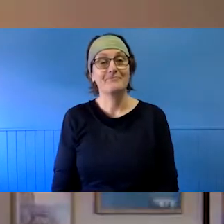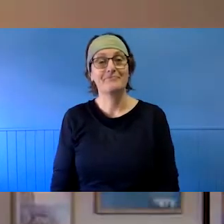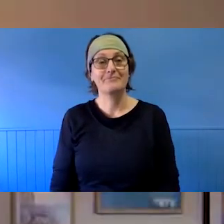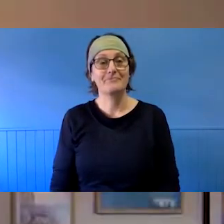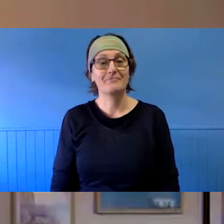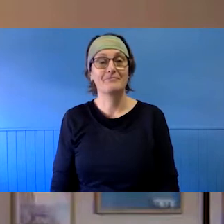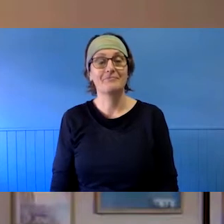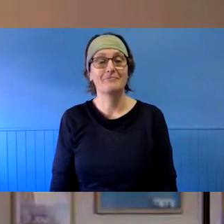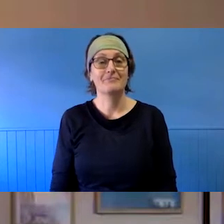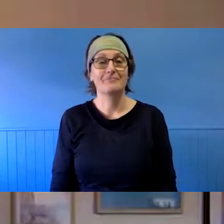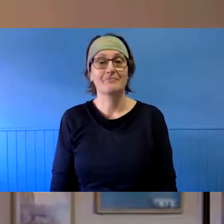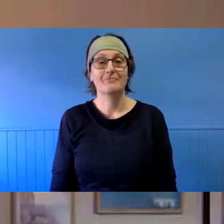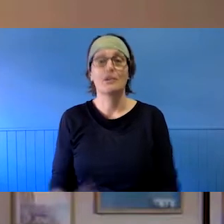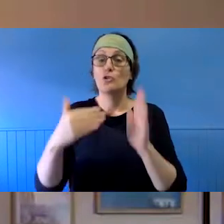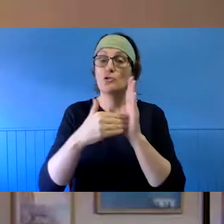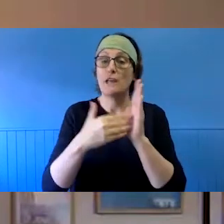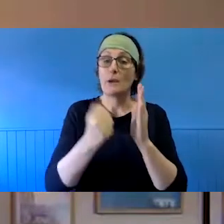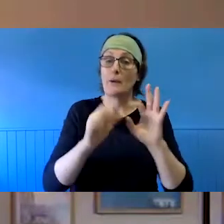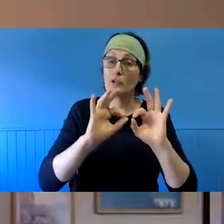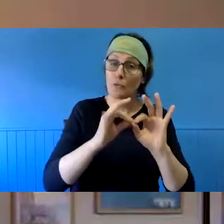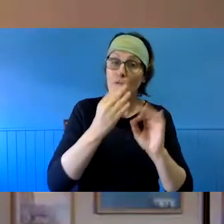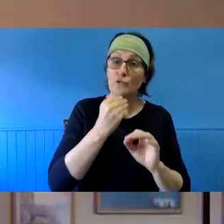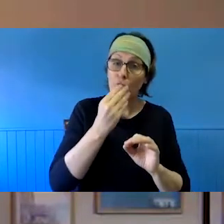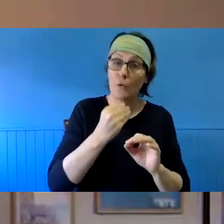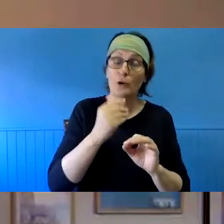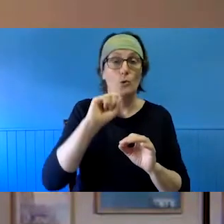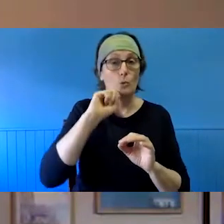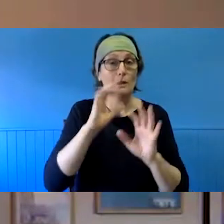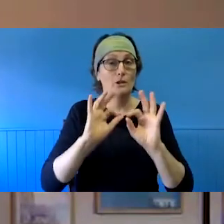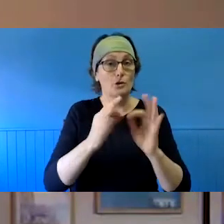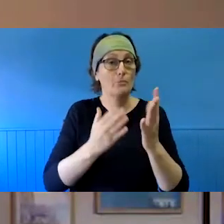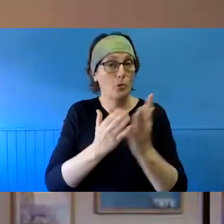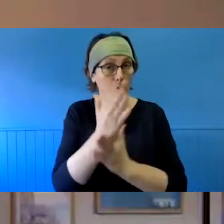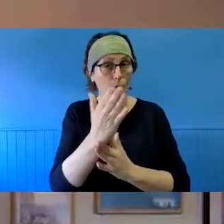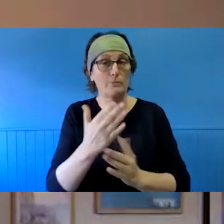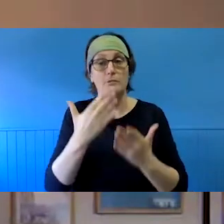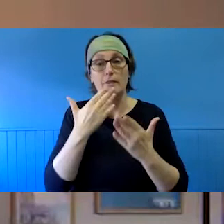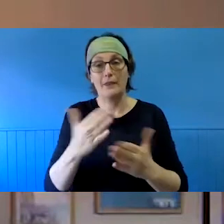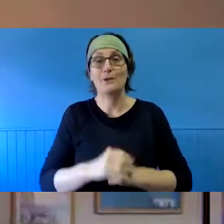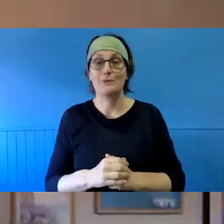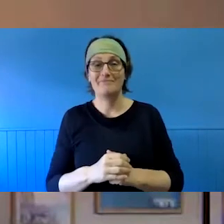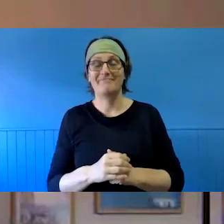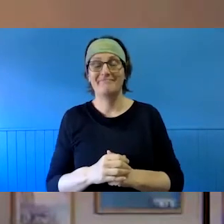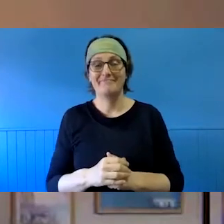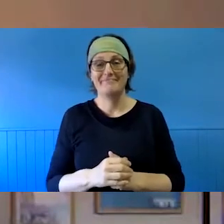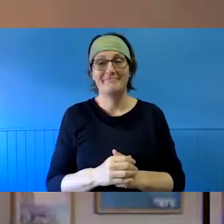Today we're joined by Chevoy, our Auslan interpreter. Thank you Chevoy.